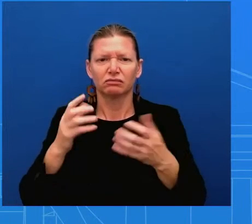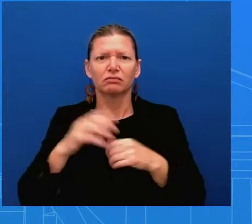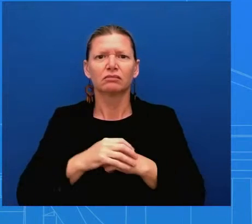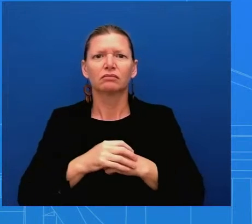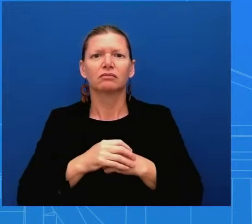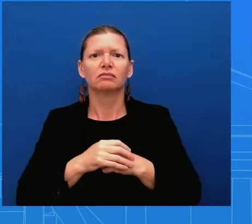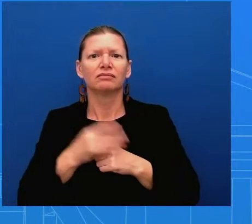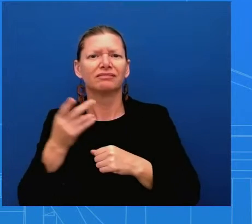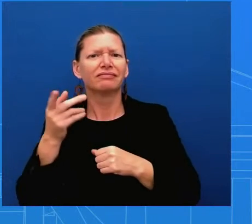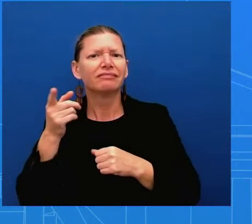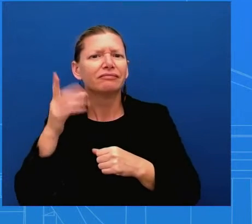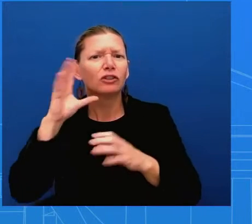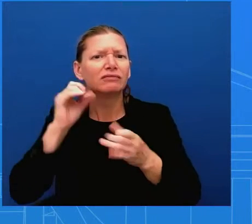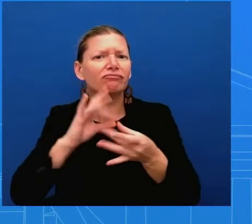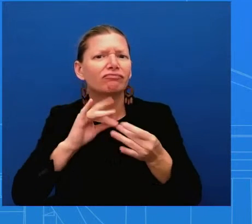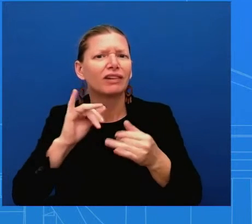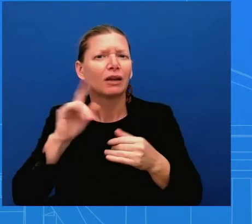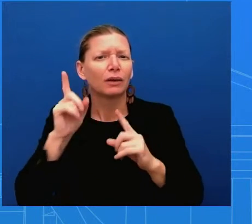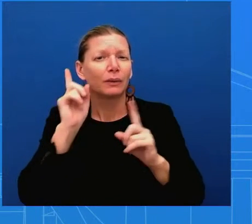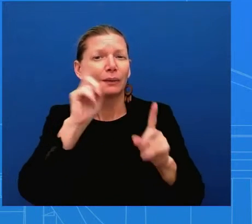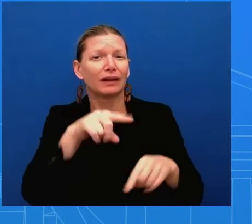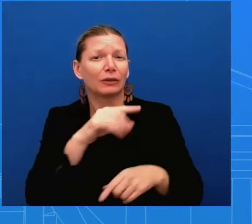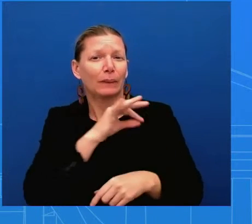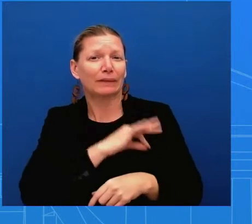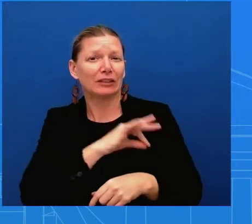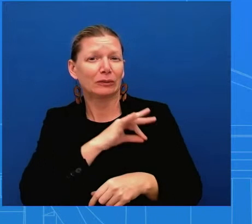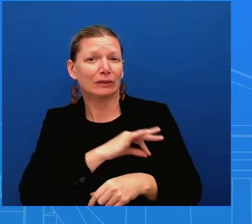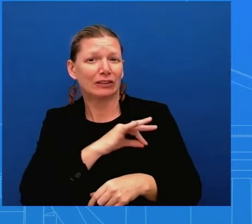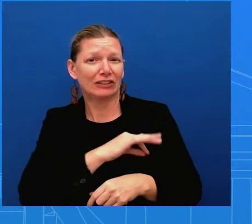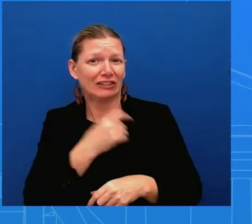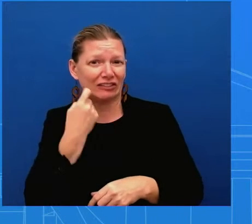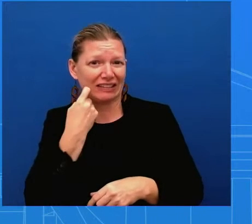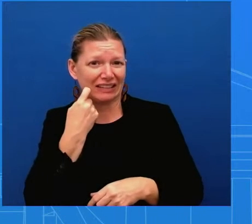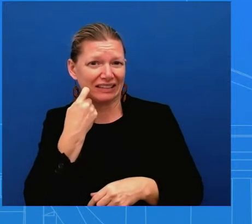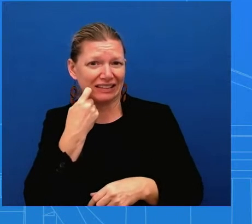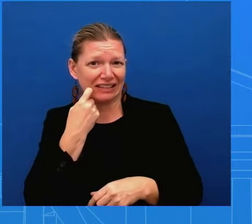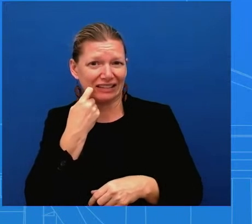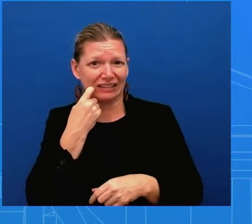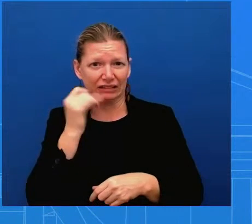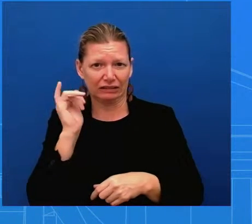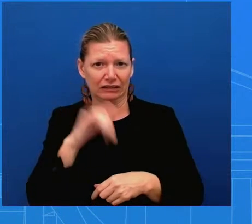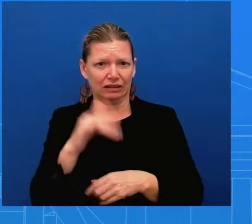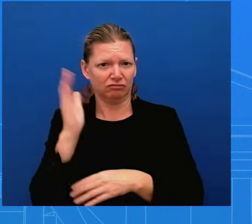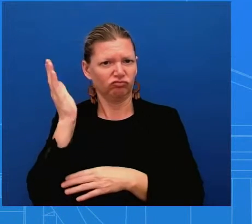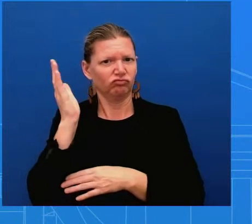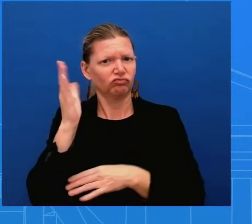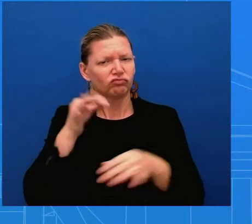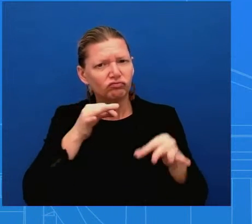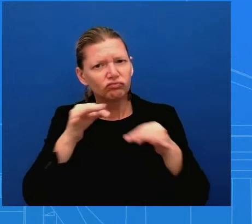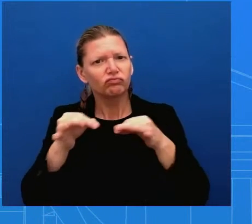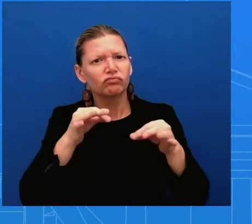we see fair business practices as it relates to American workers and American businesses. So, don't want to get ahead of that.